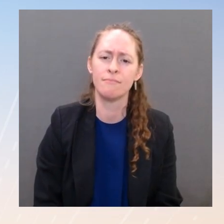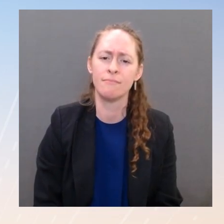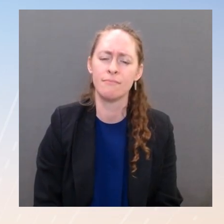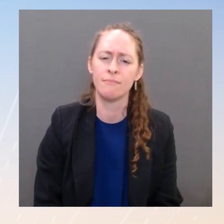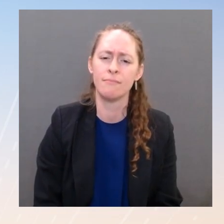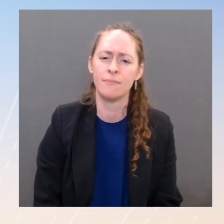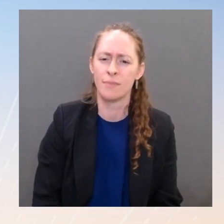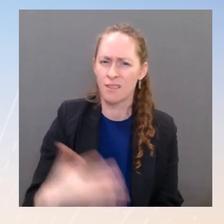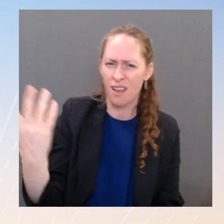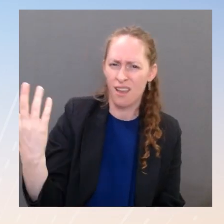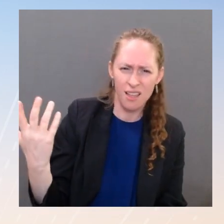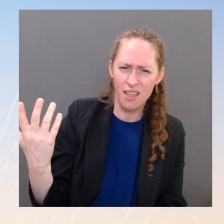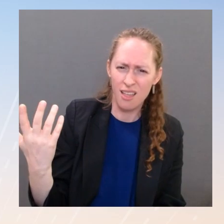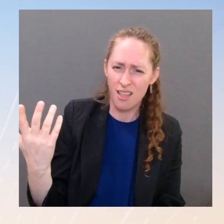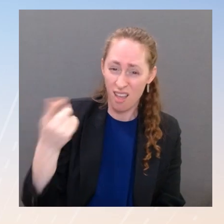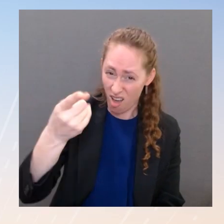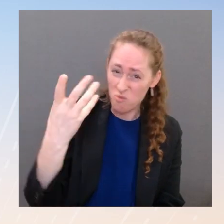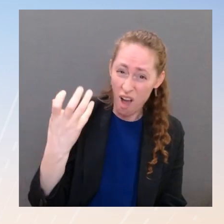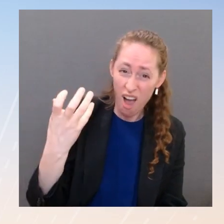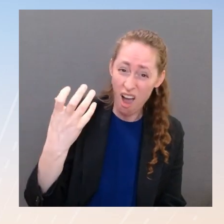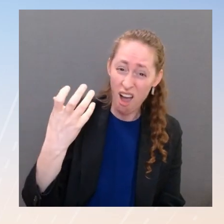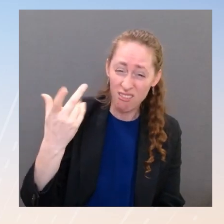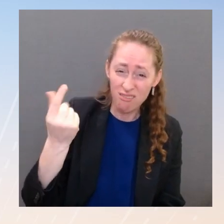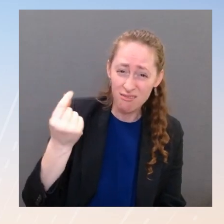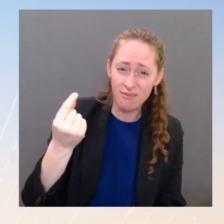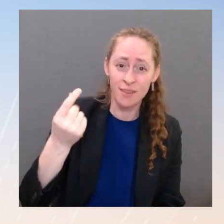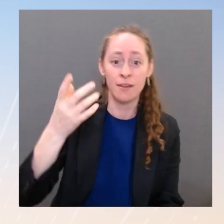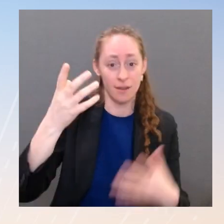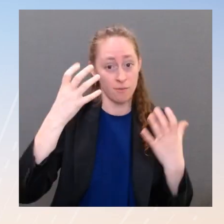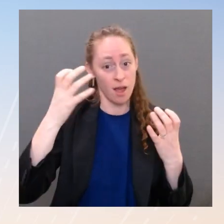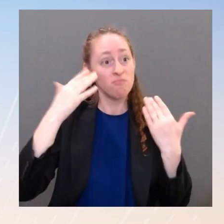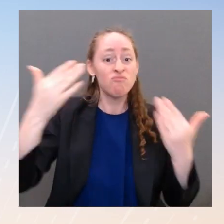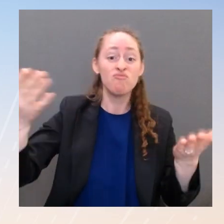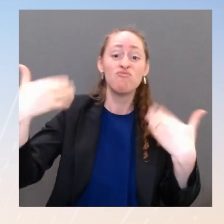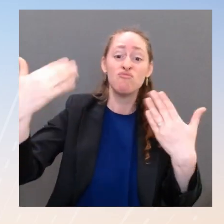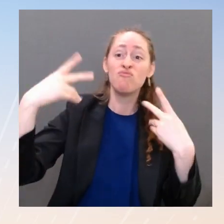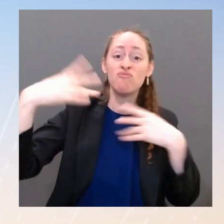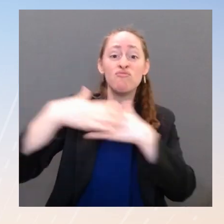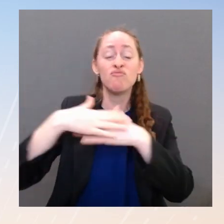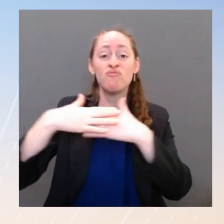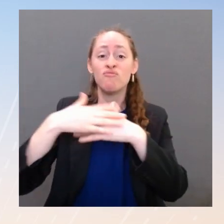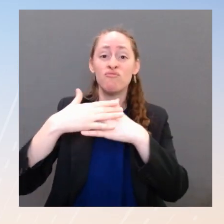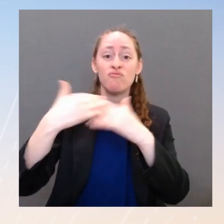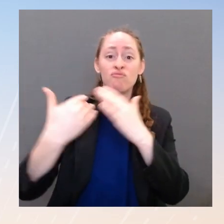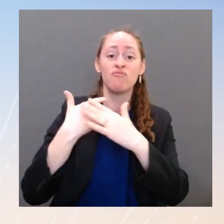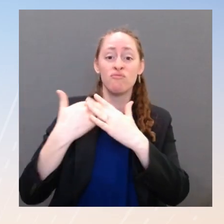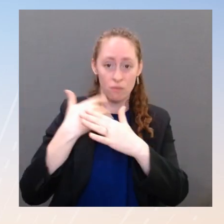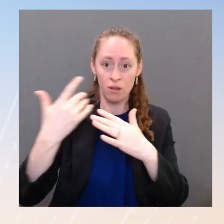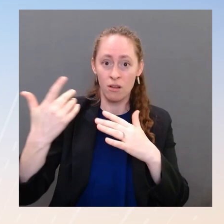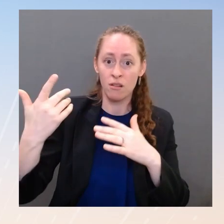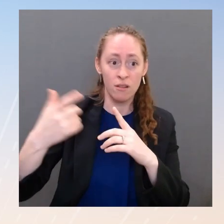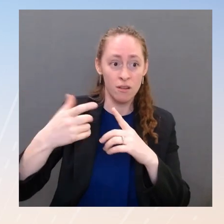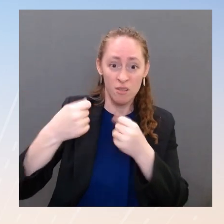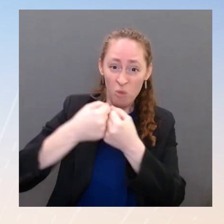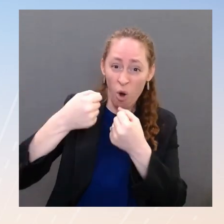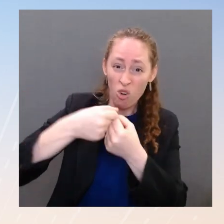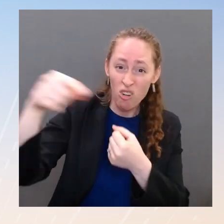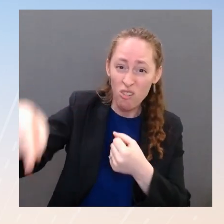I think as we noted just a couple of weeks ago when there was reporting about the number of individuals who were on the watchlist being stopped at the border,